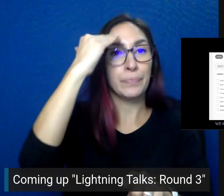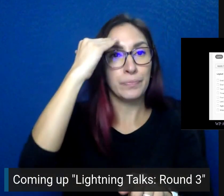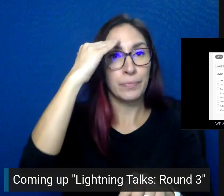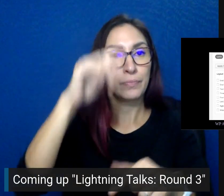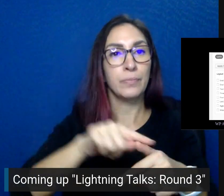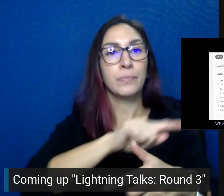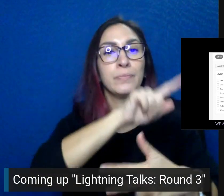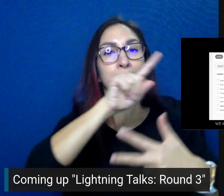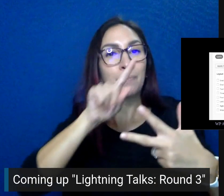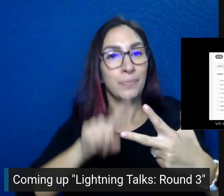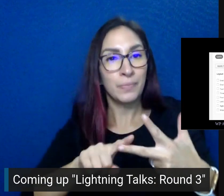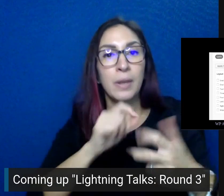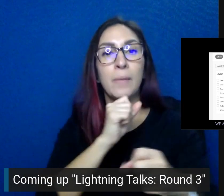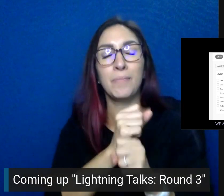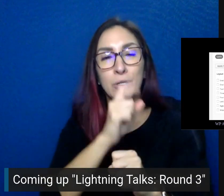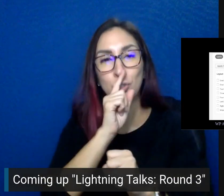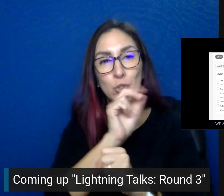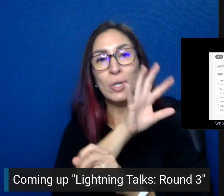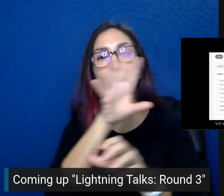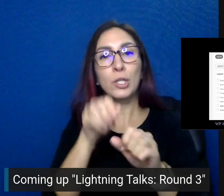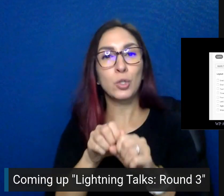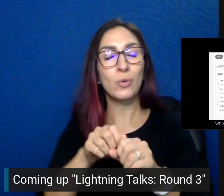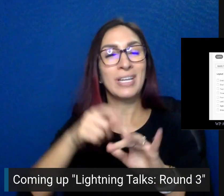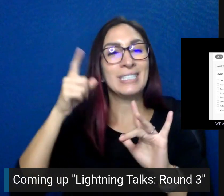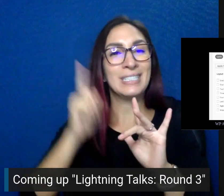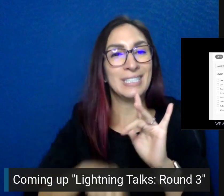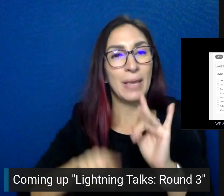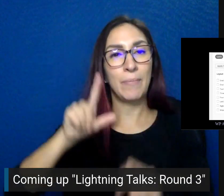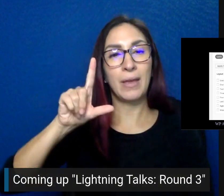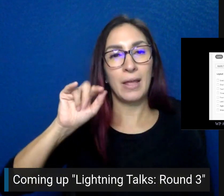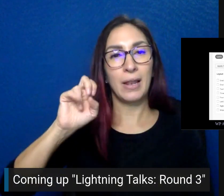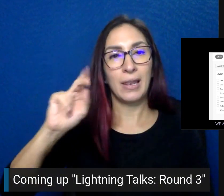so that the screen readers can skip the menu of the website.